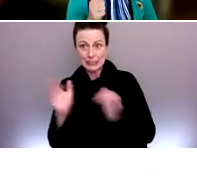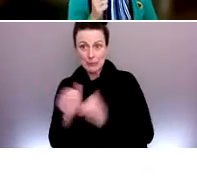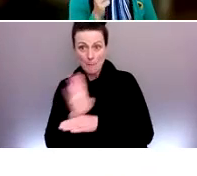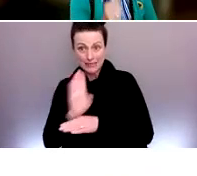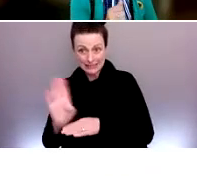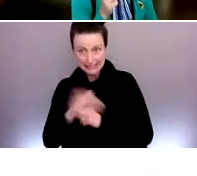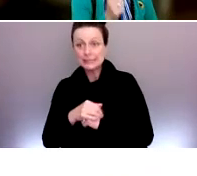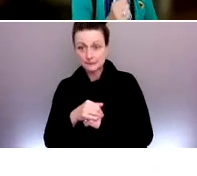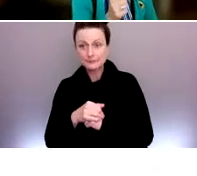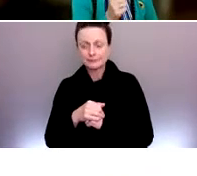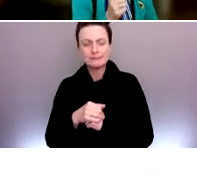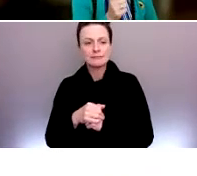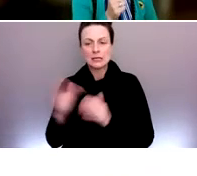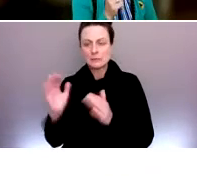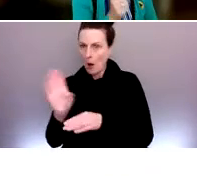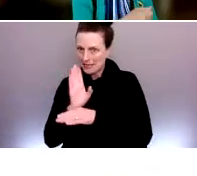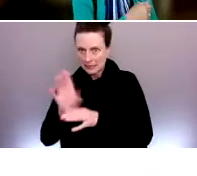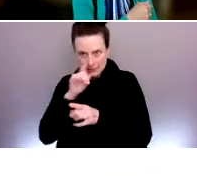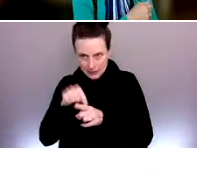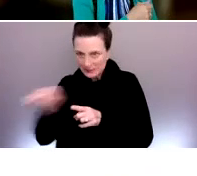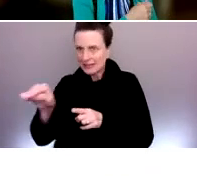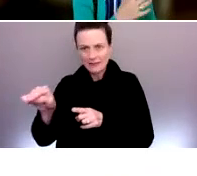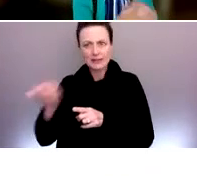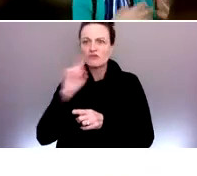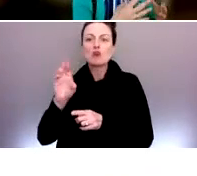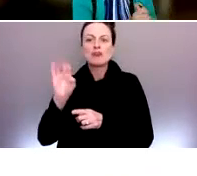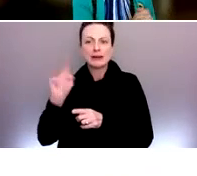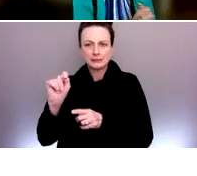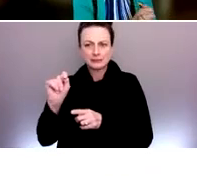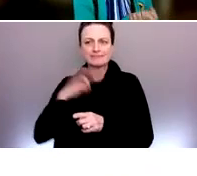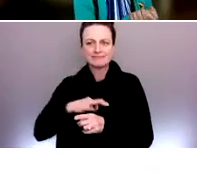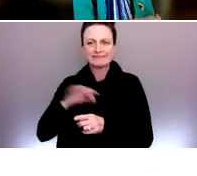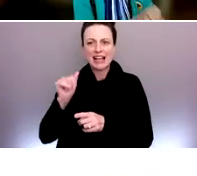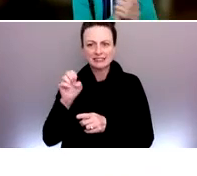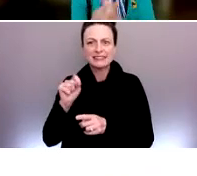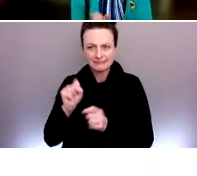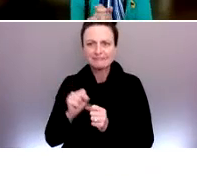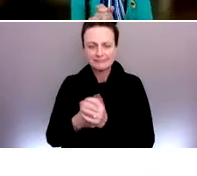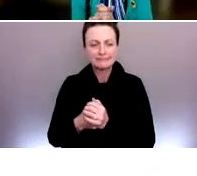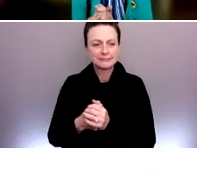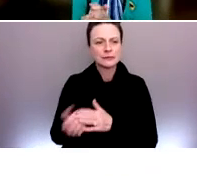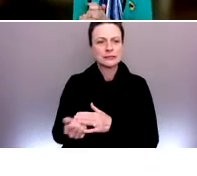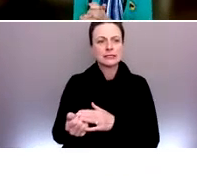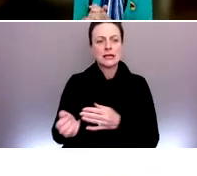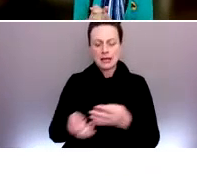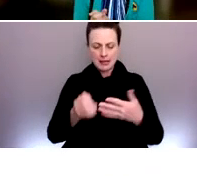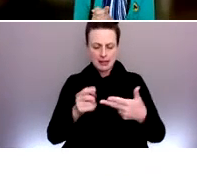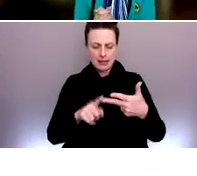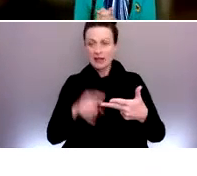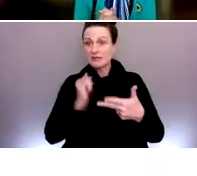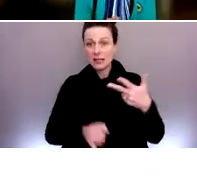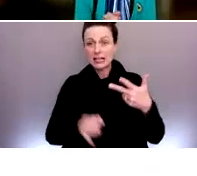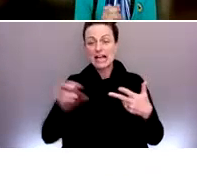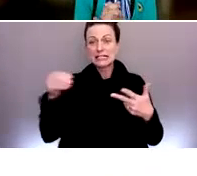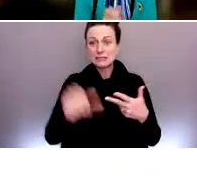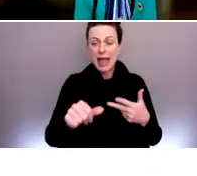a small business specific for credit. Finally, spending frenzy is a youth money